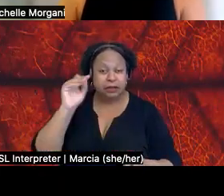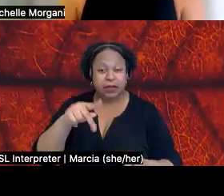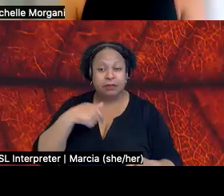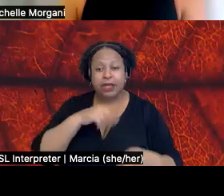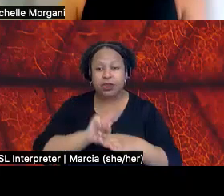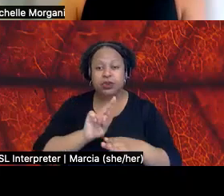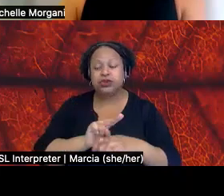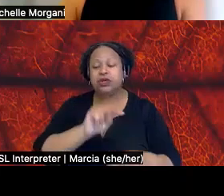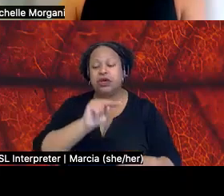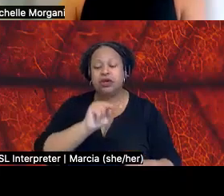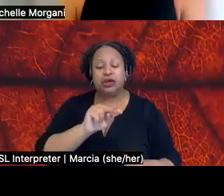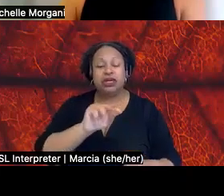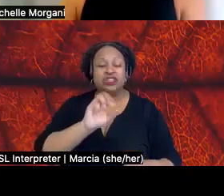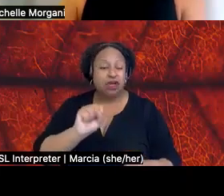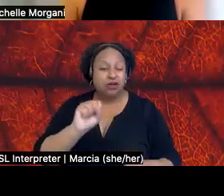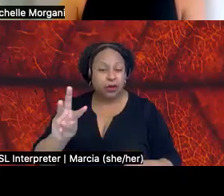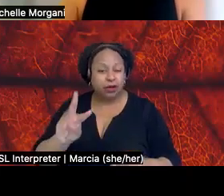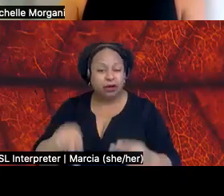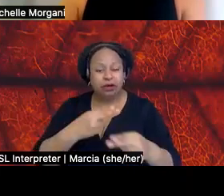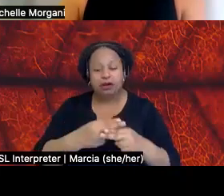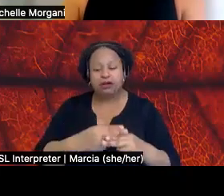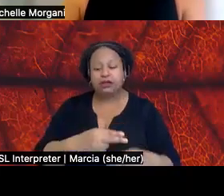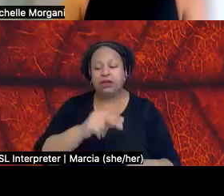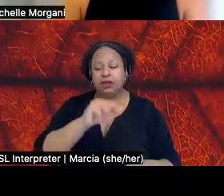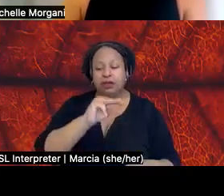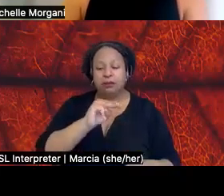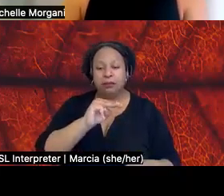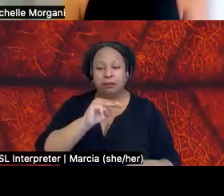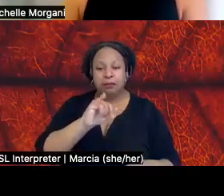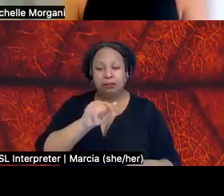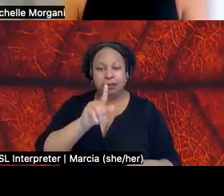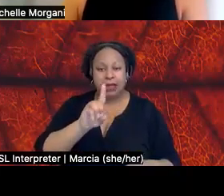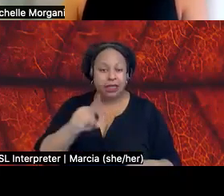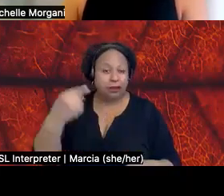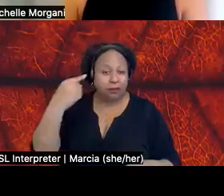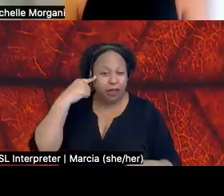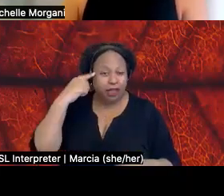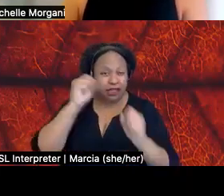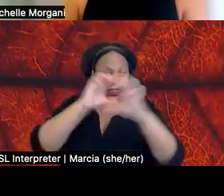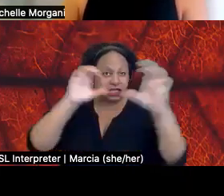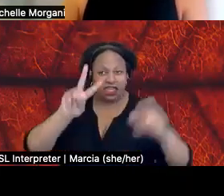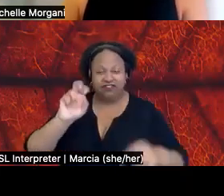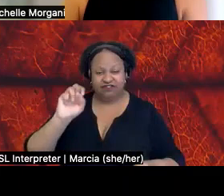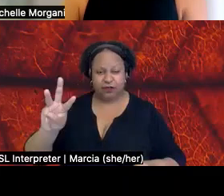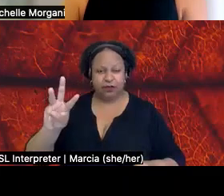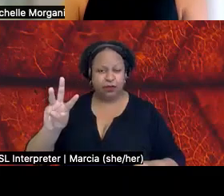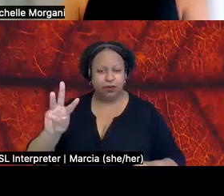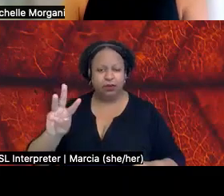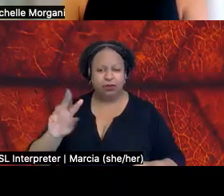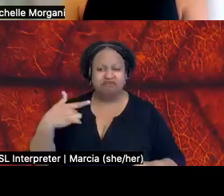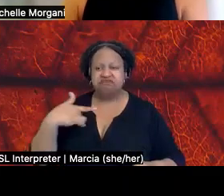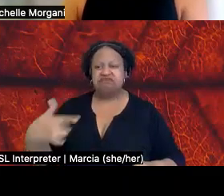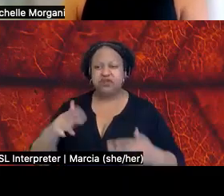which is this mind mapping software that we use most frequently here at University of Toronto.